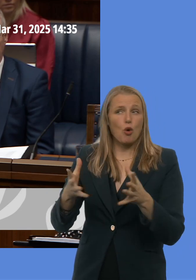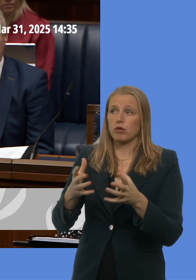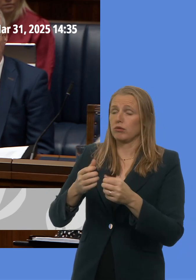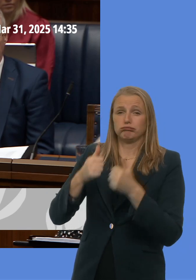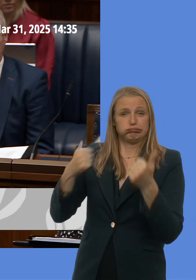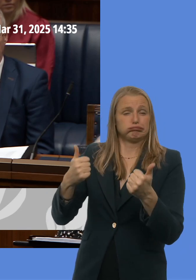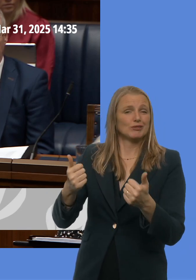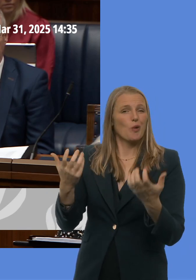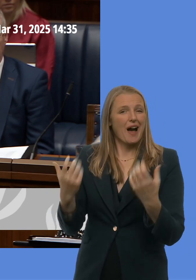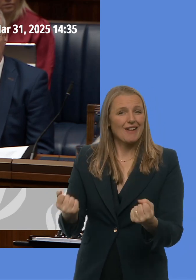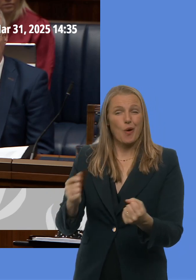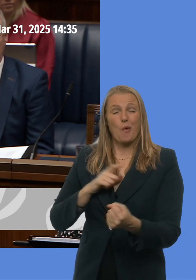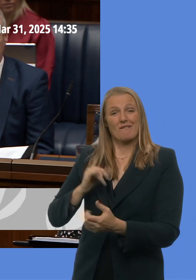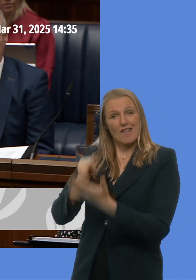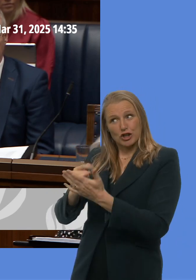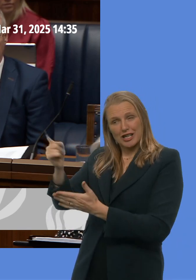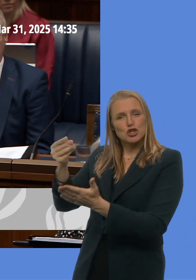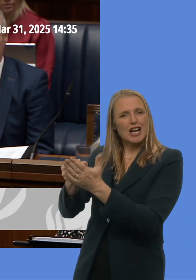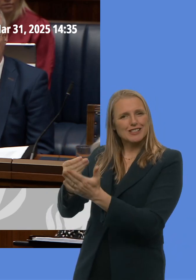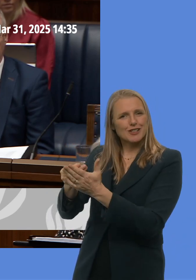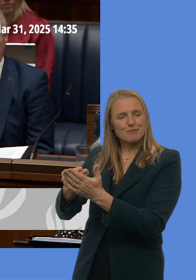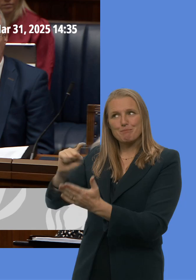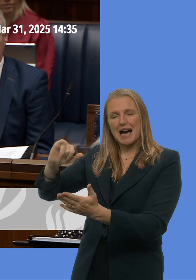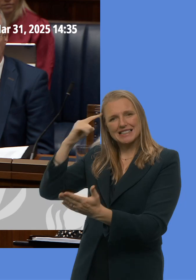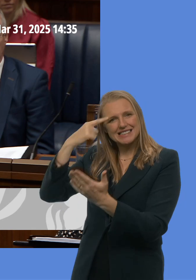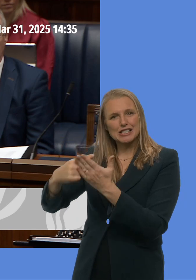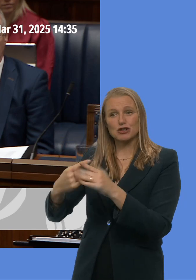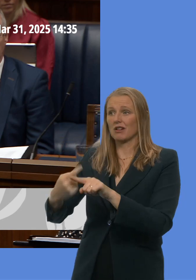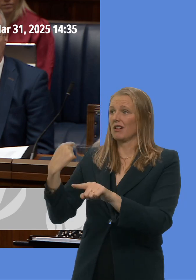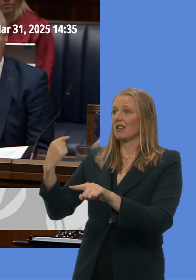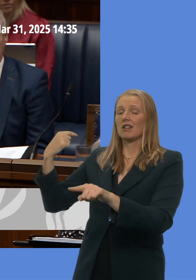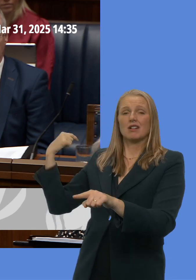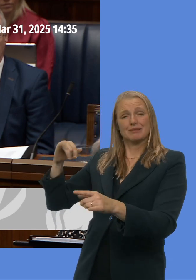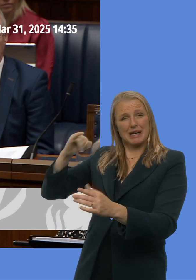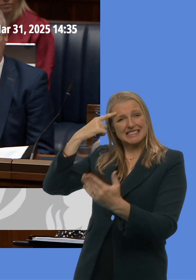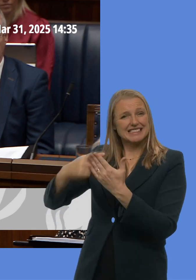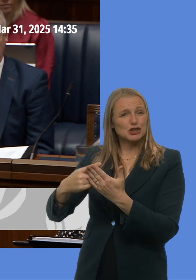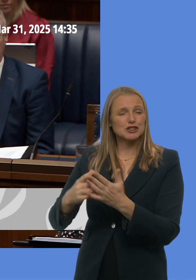that the Chancellor has made and made in the previous fiscal event. She should reverse that.